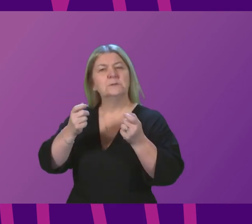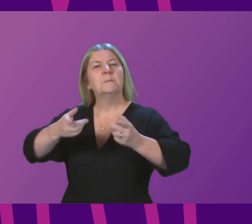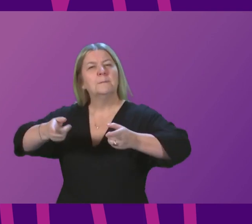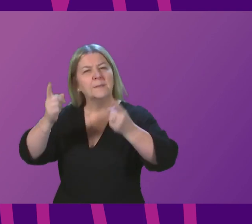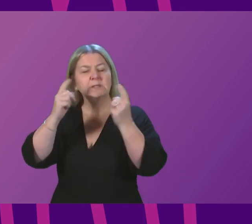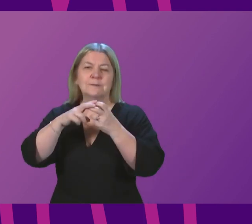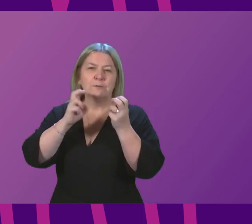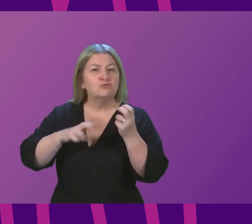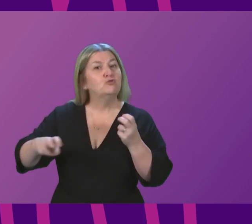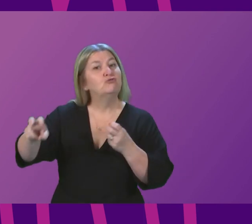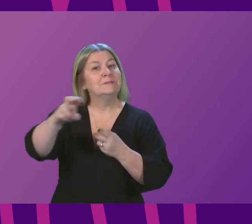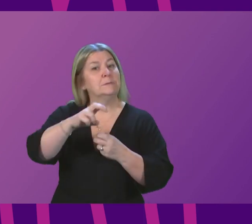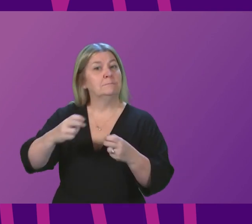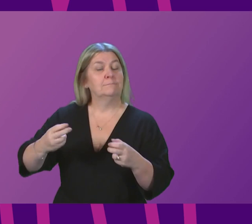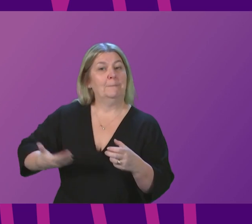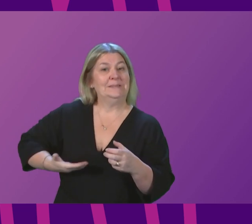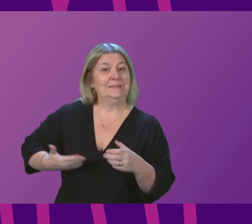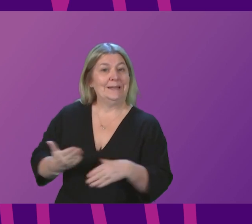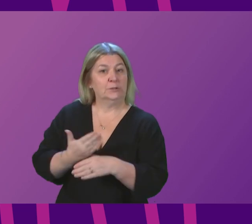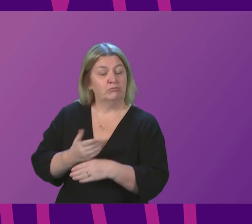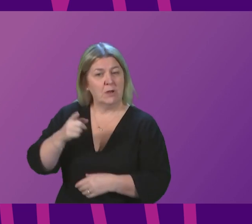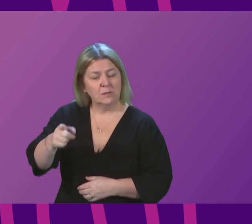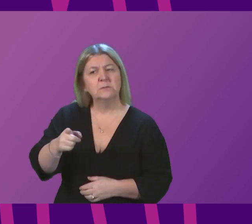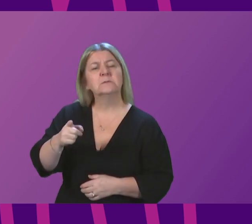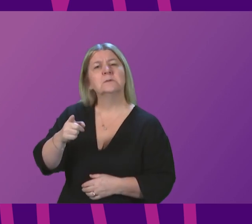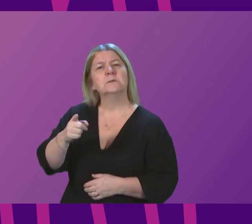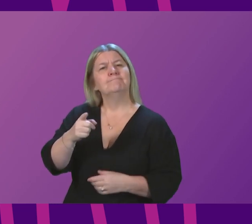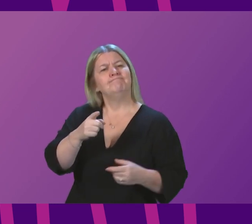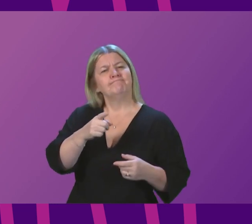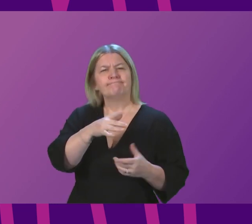that, although North Ayrshire Council has set up a task force to look at the economic